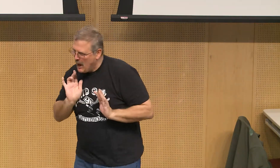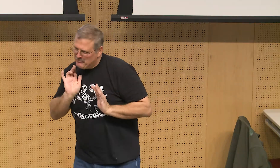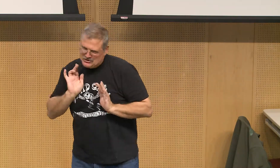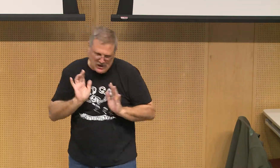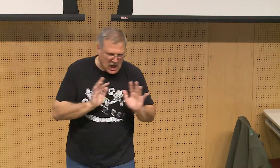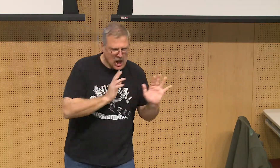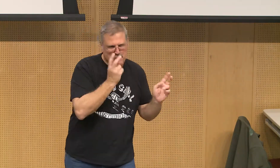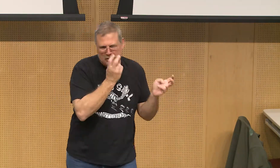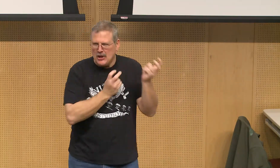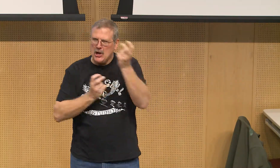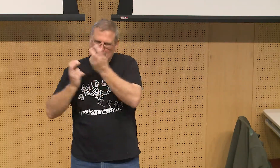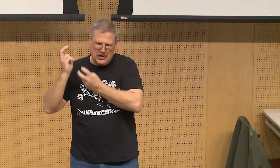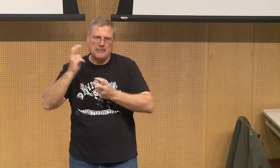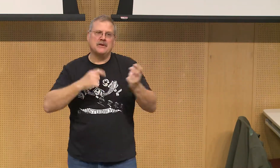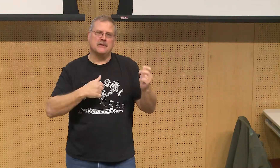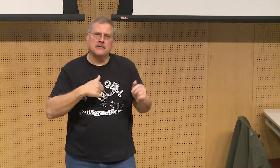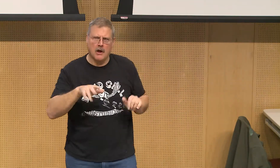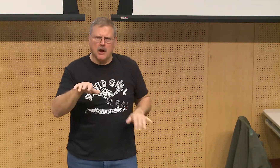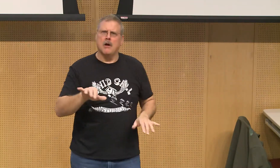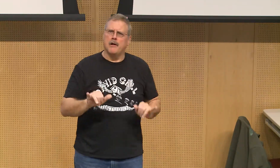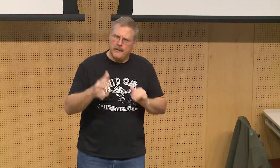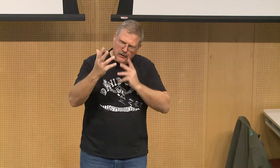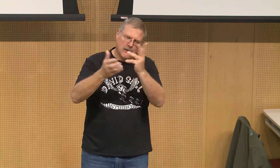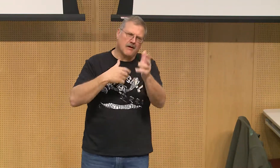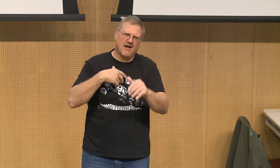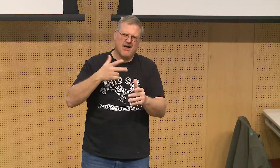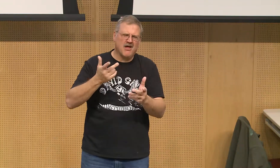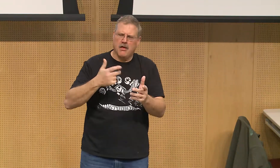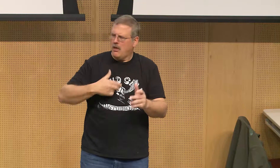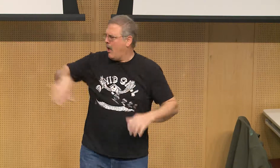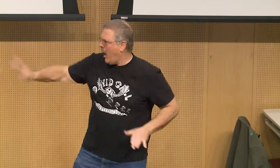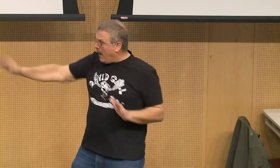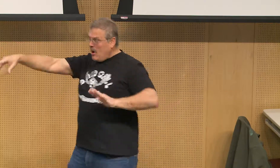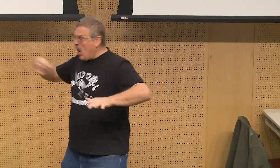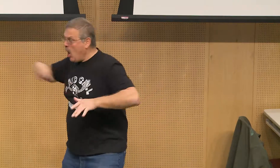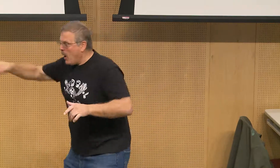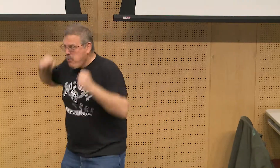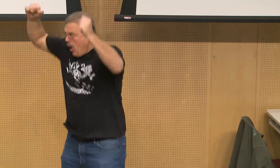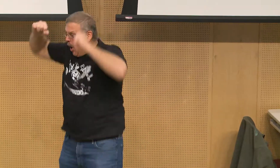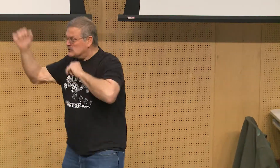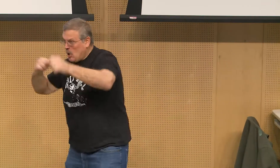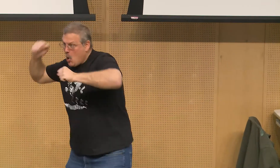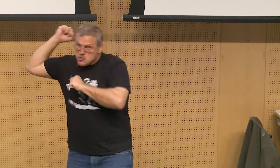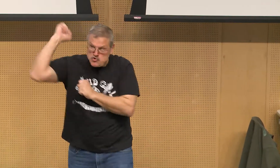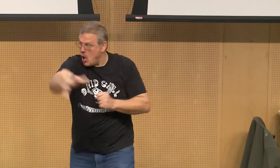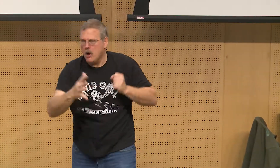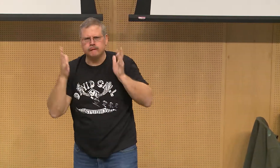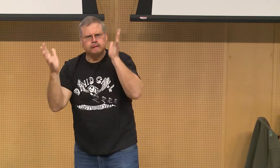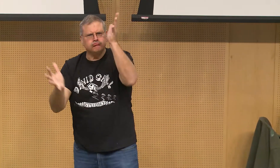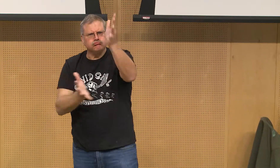trying to speak and lipread the teacher, and then, you know, we were gesturing. It was natural.